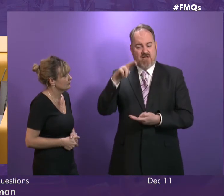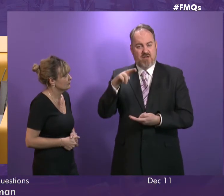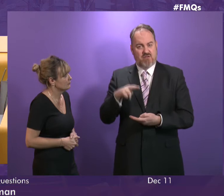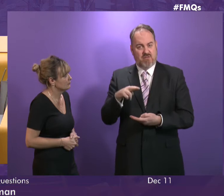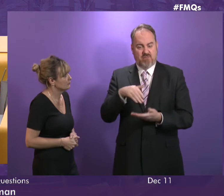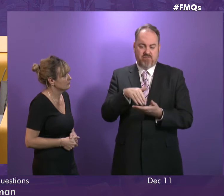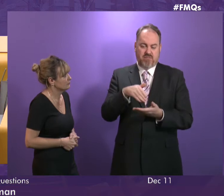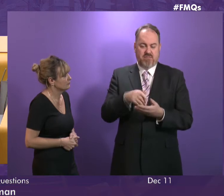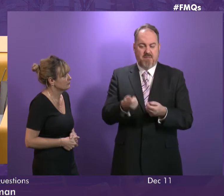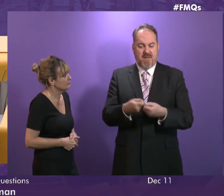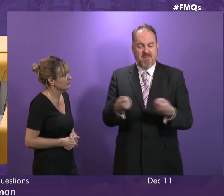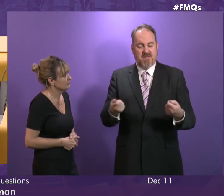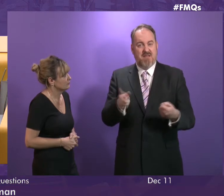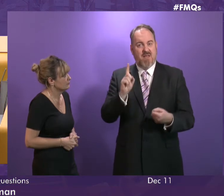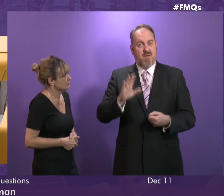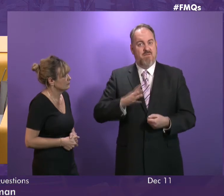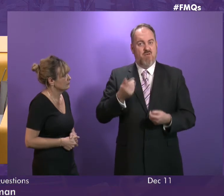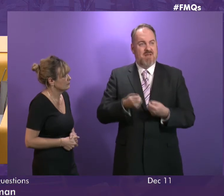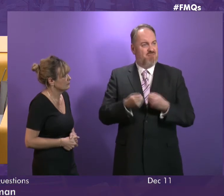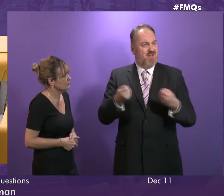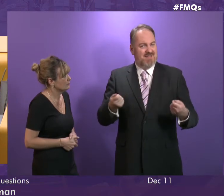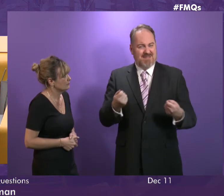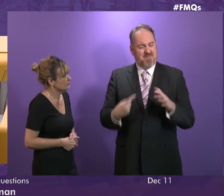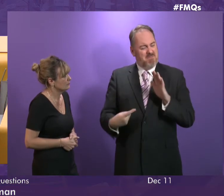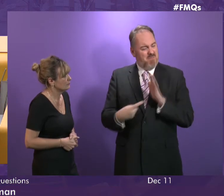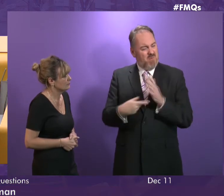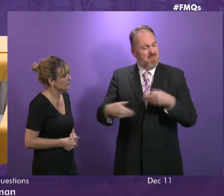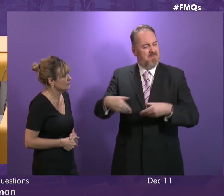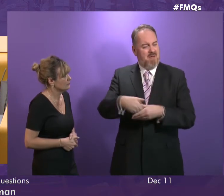with me that a free press is a vital part of any democracy? Does she agree that journalists